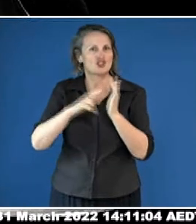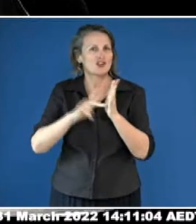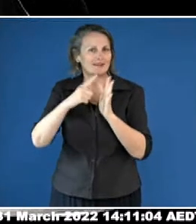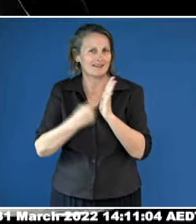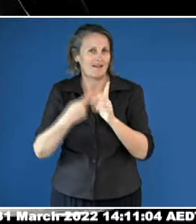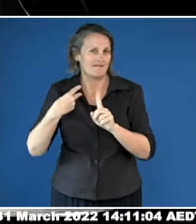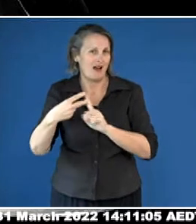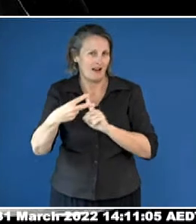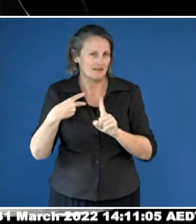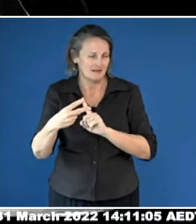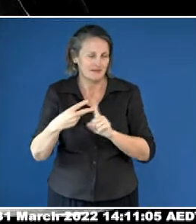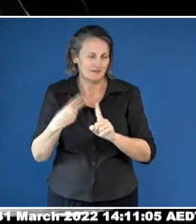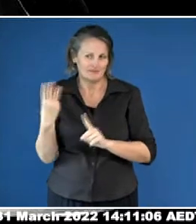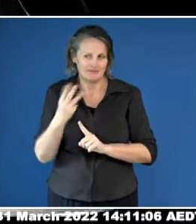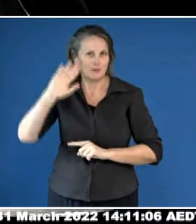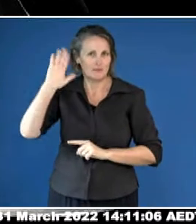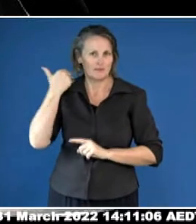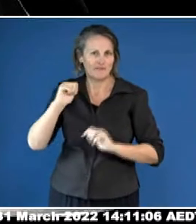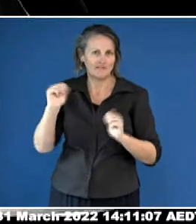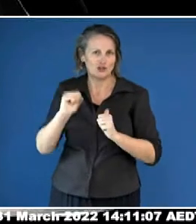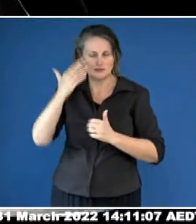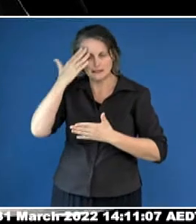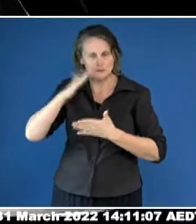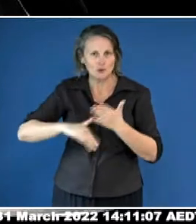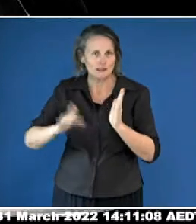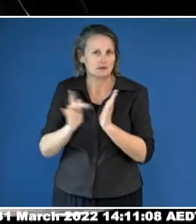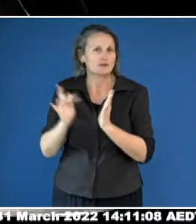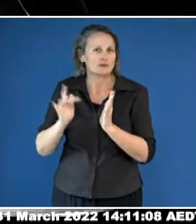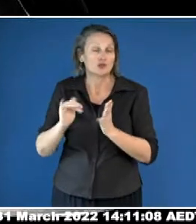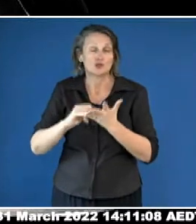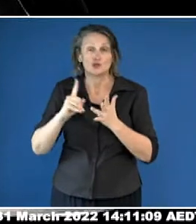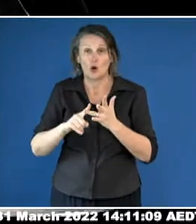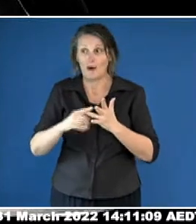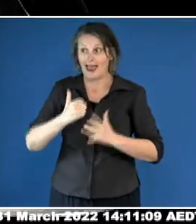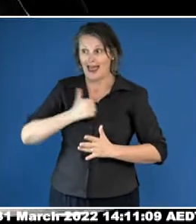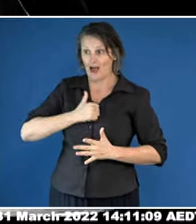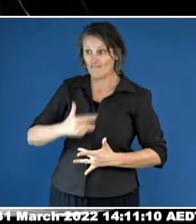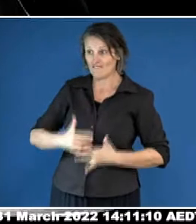we know that embedding our lived experience in prevention, early intervention, and